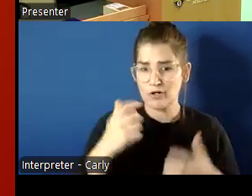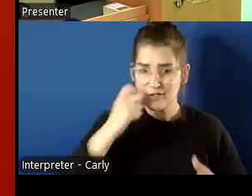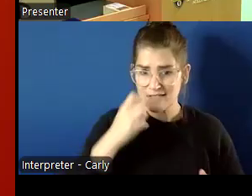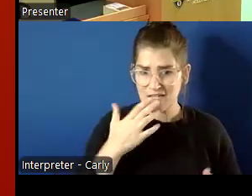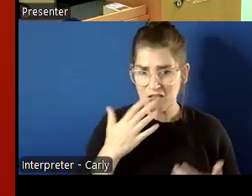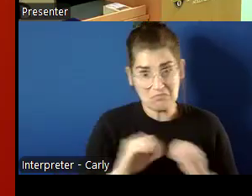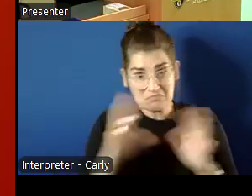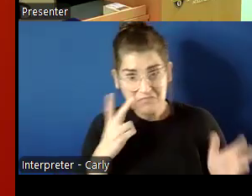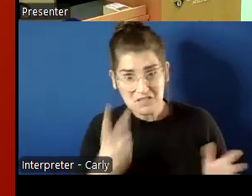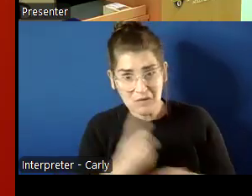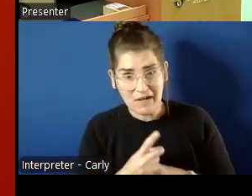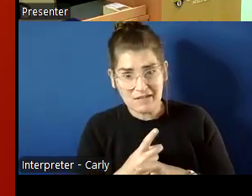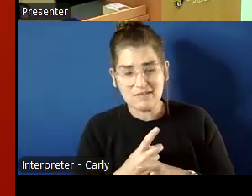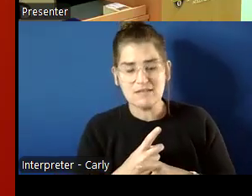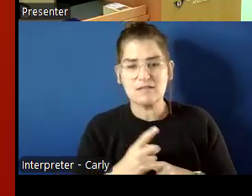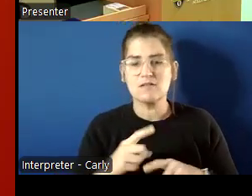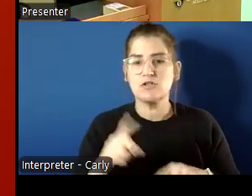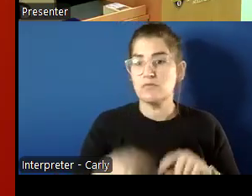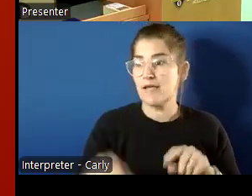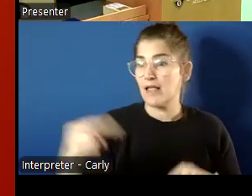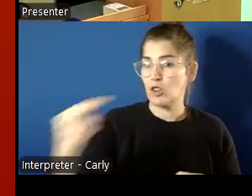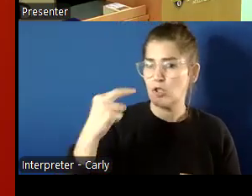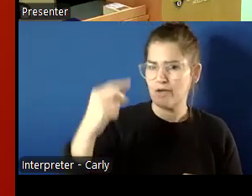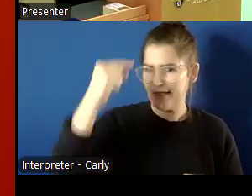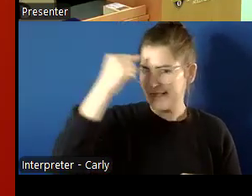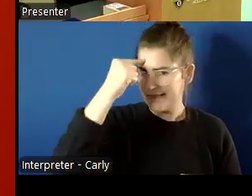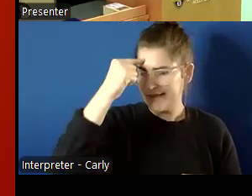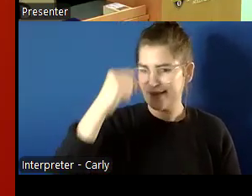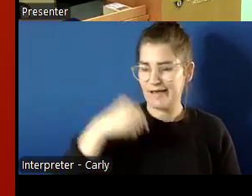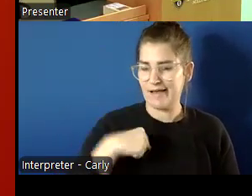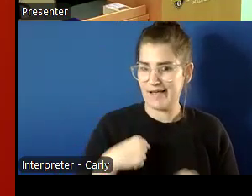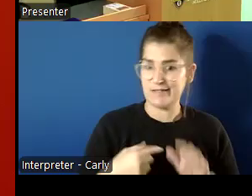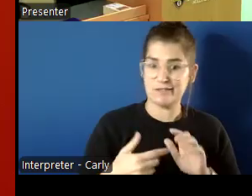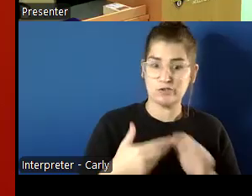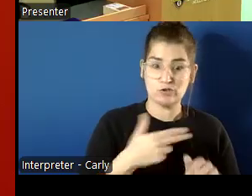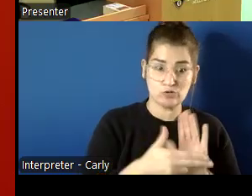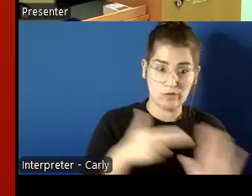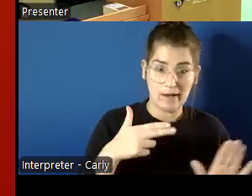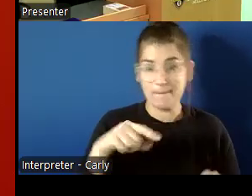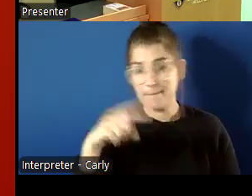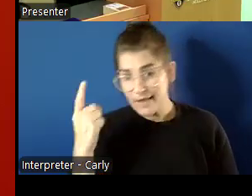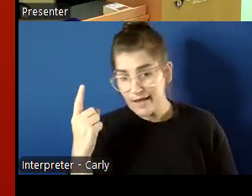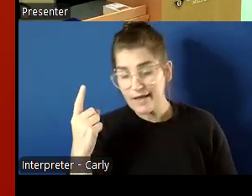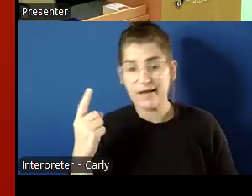You cannot look at me and wonder if I describe as black or African-American. You know, I'm gonna